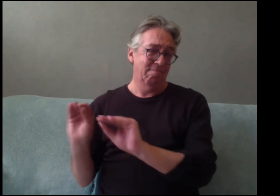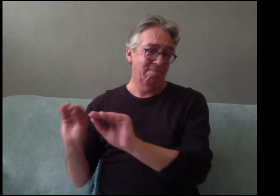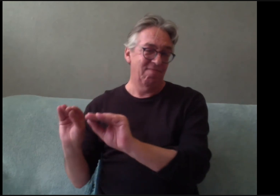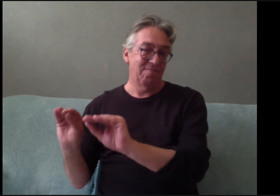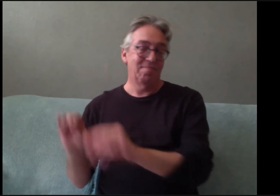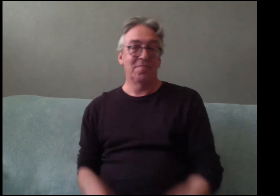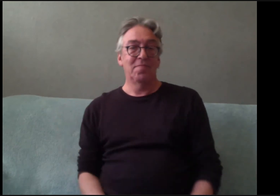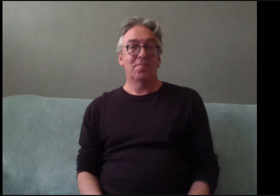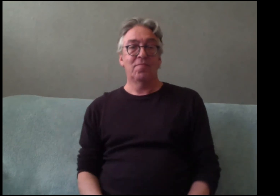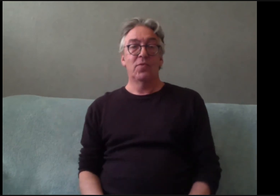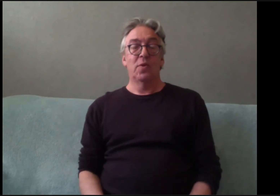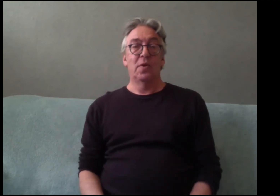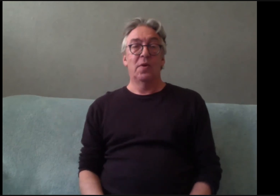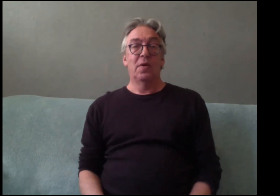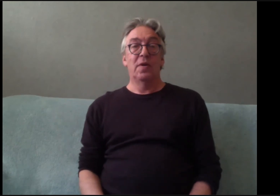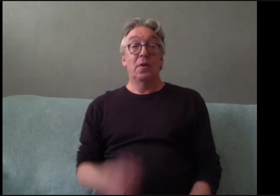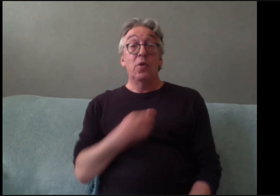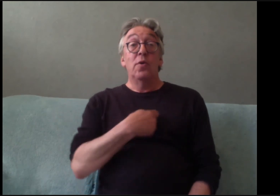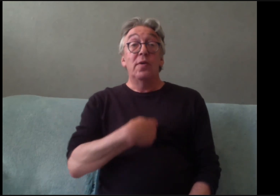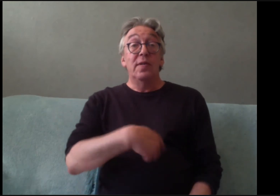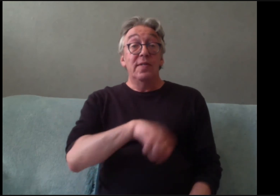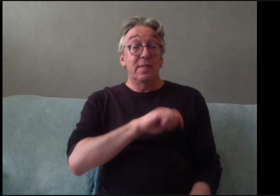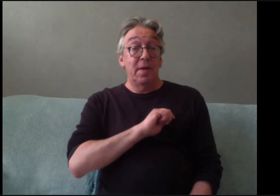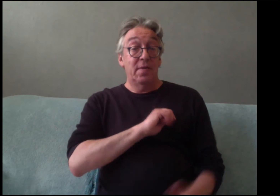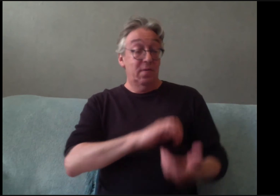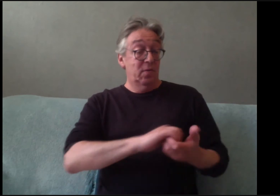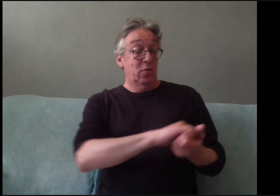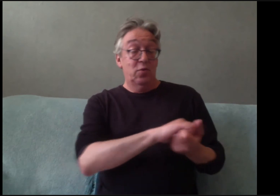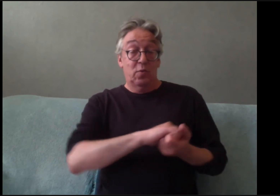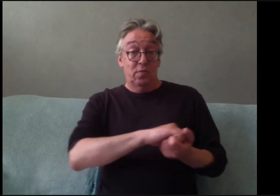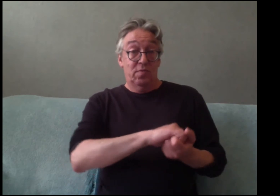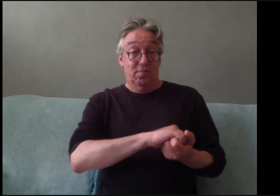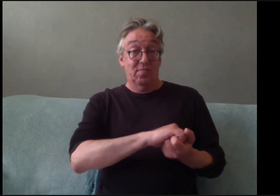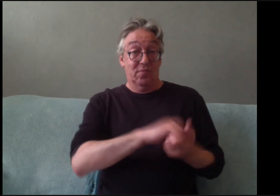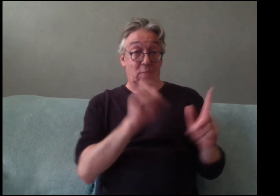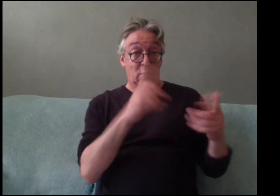advocating for the provision of accommodation in healthcare.